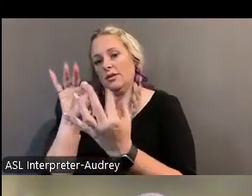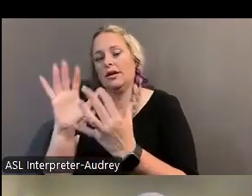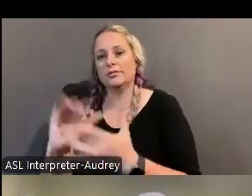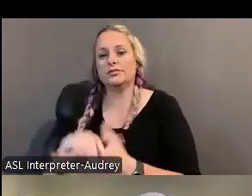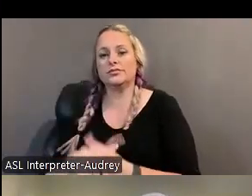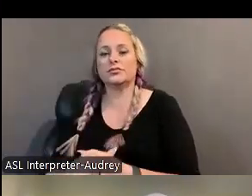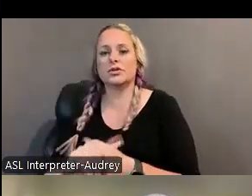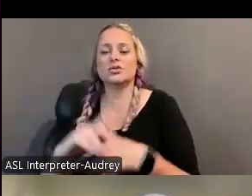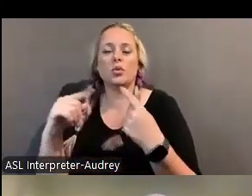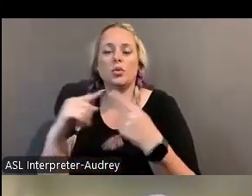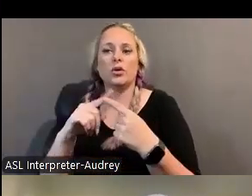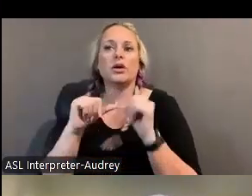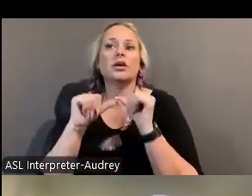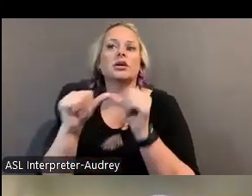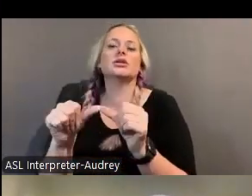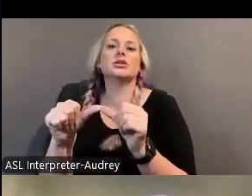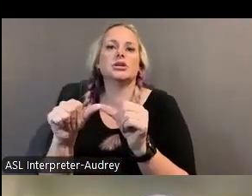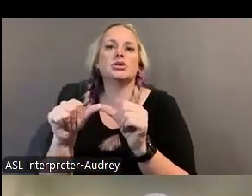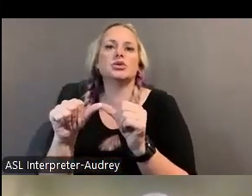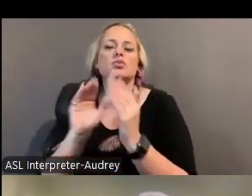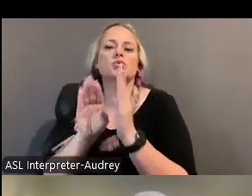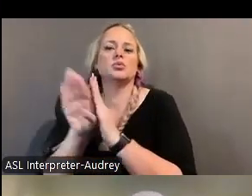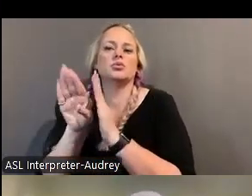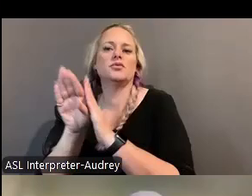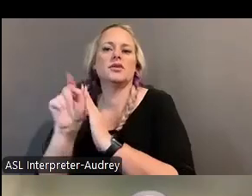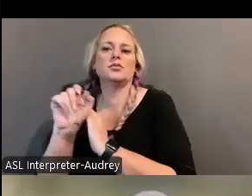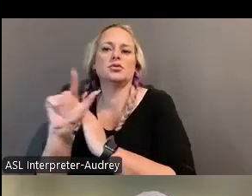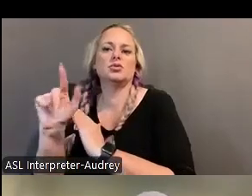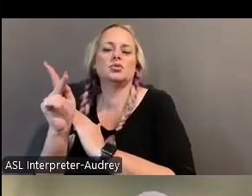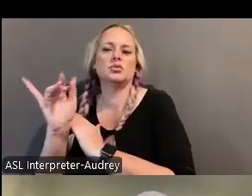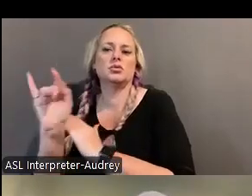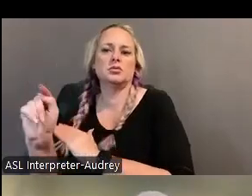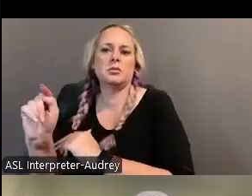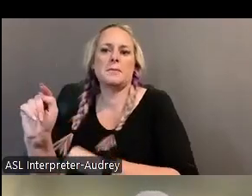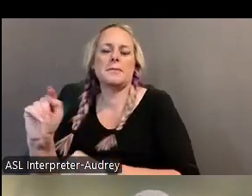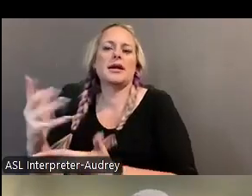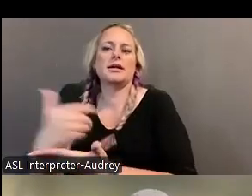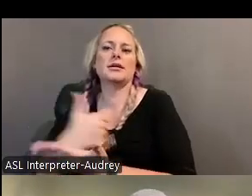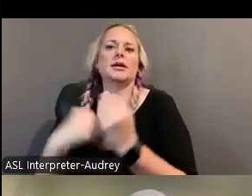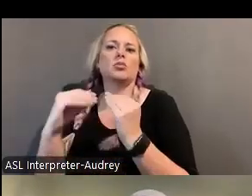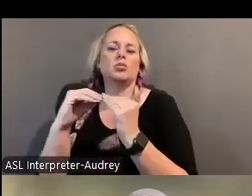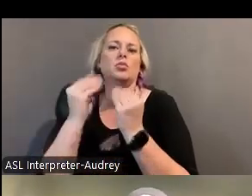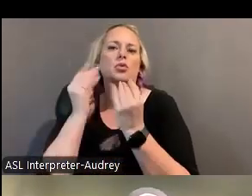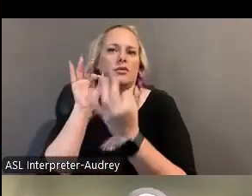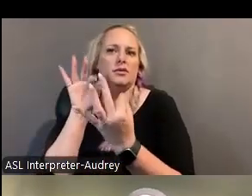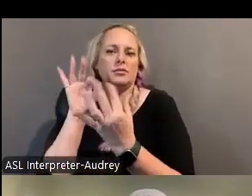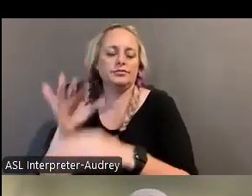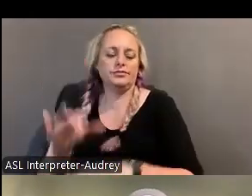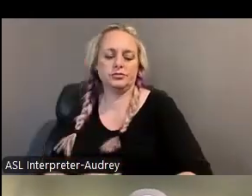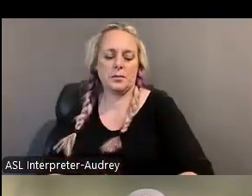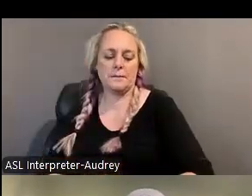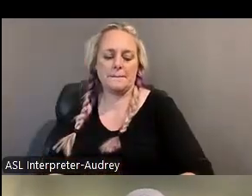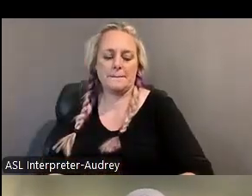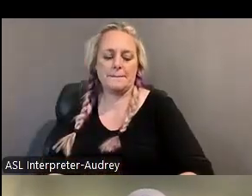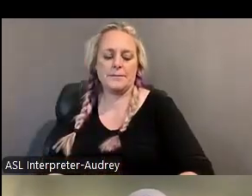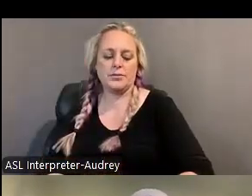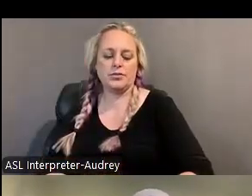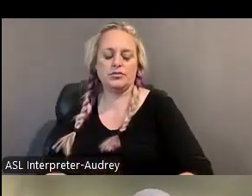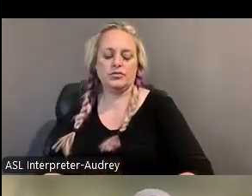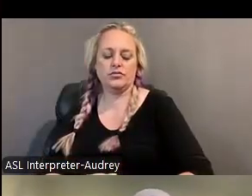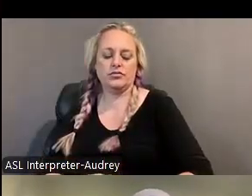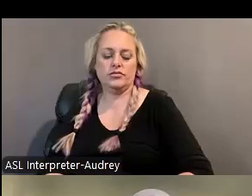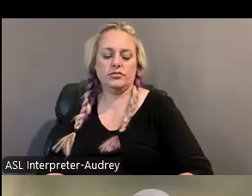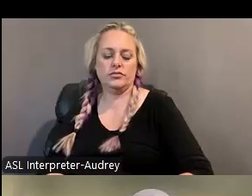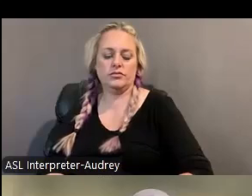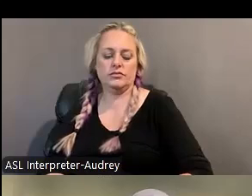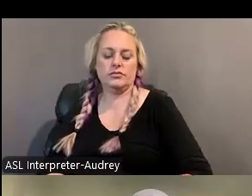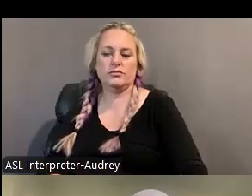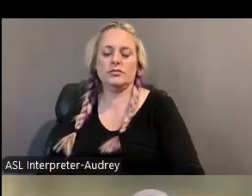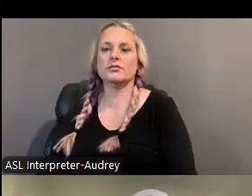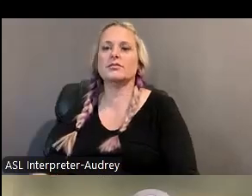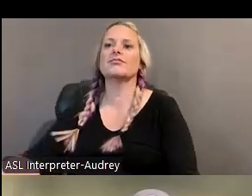when we continued to develop this toolkit and collect more feedback on it. Next slide.